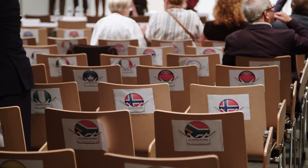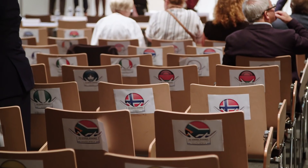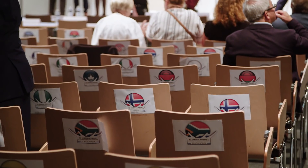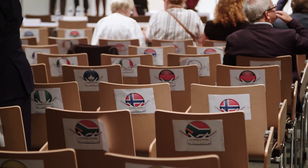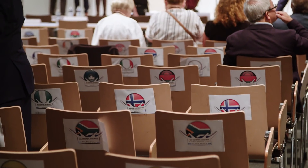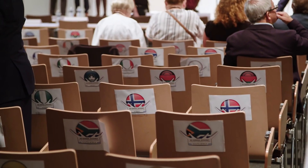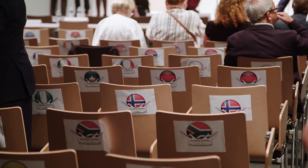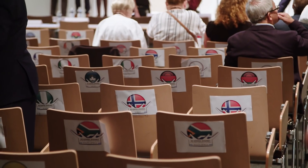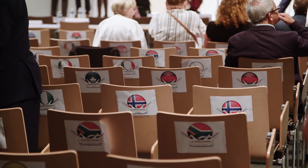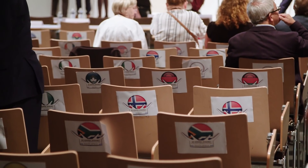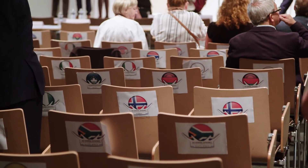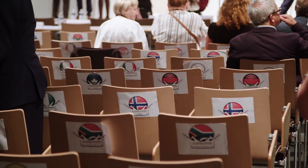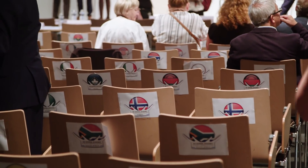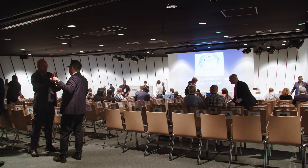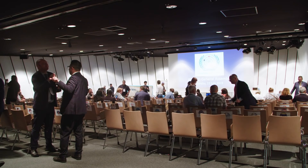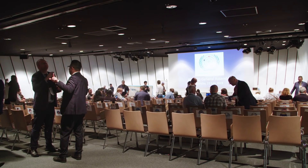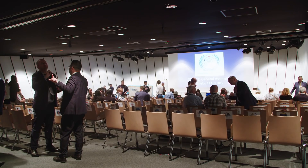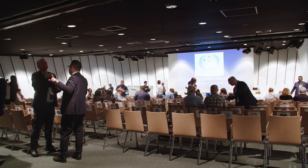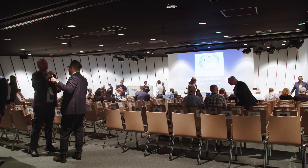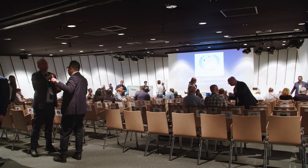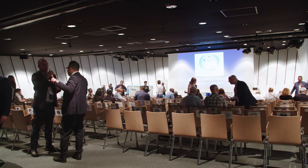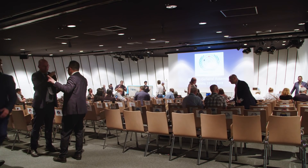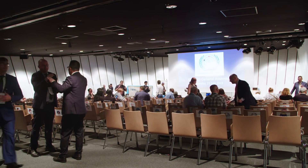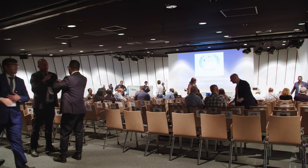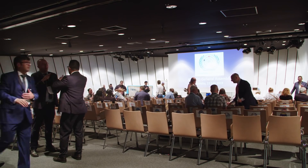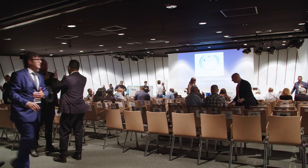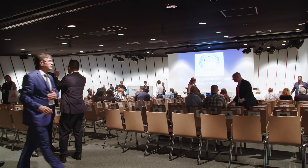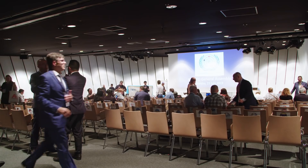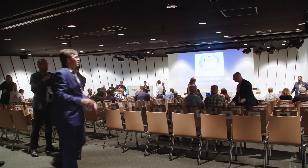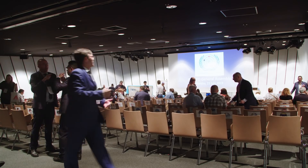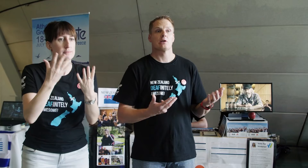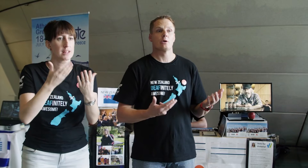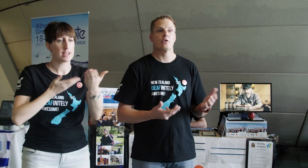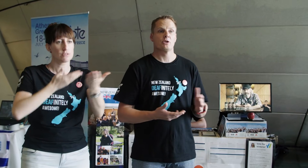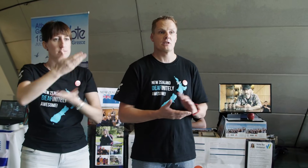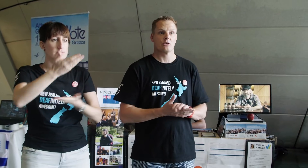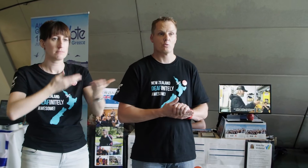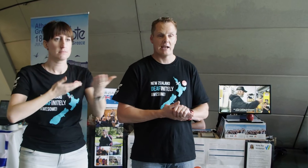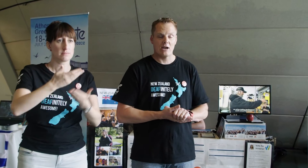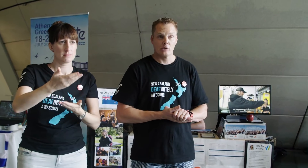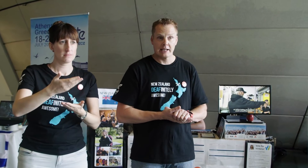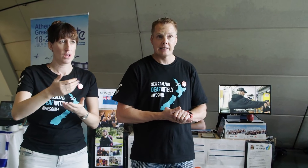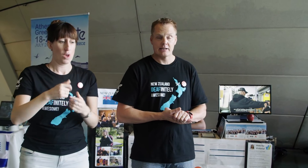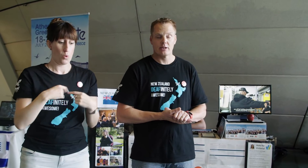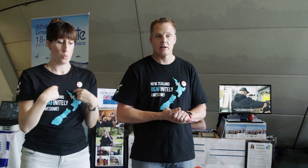It's been a big seven days since we arrived here, as we think New Zealand's got a strong case to host the 19th World Congress.